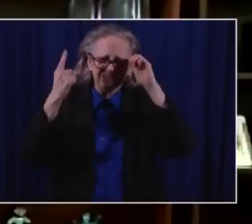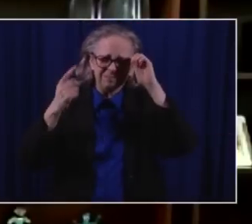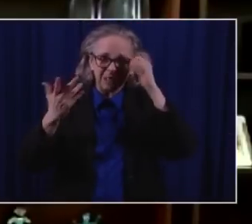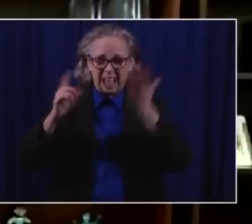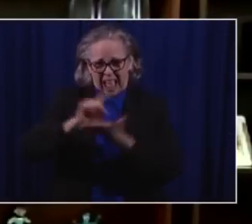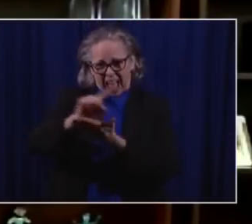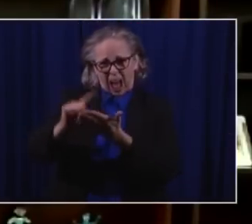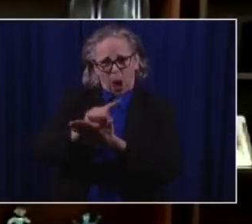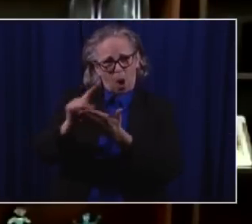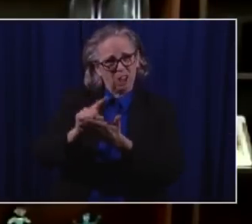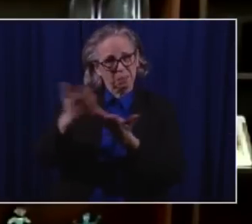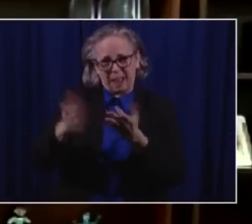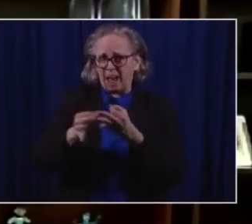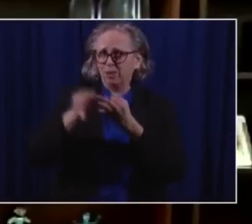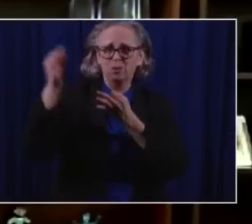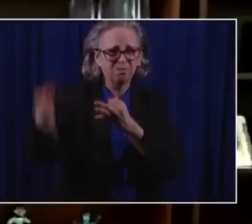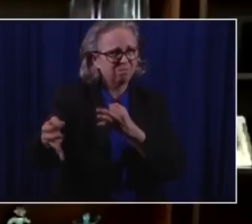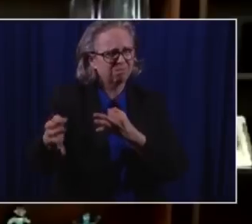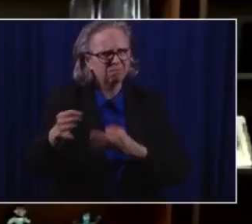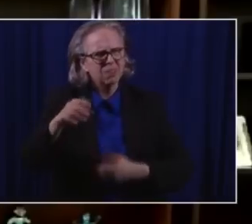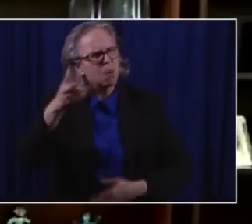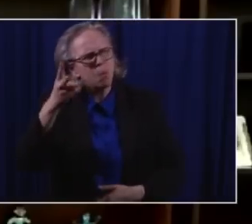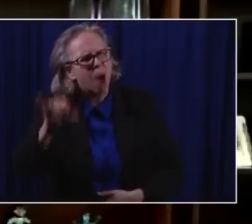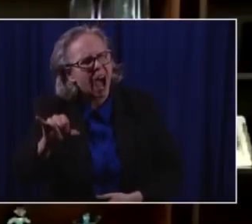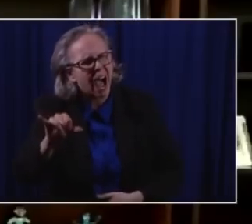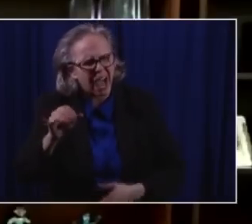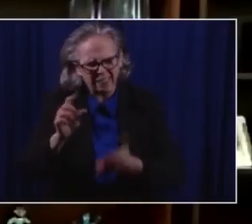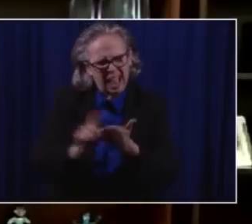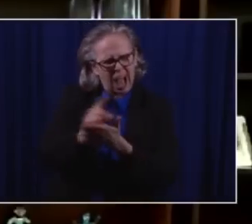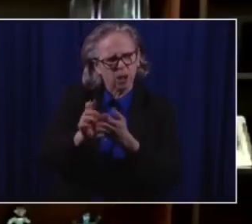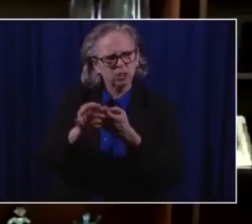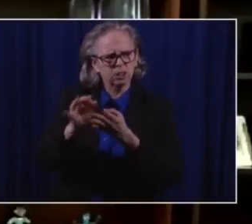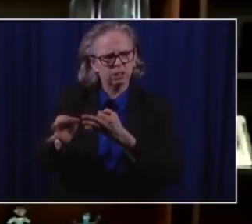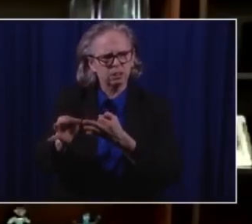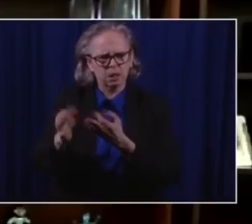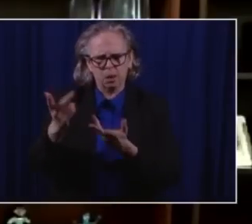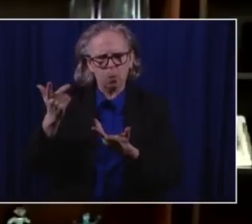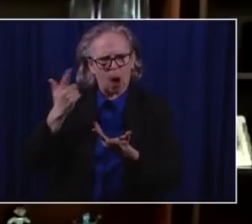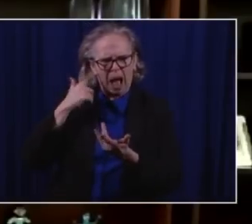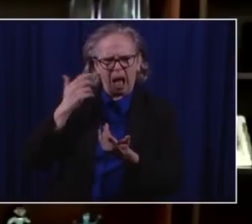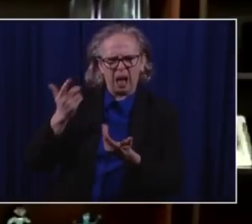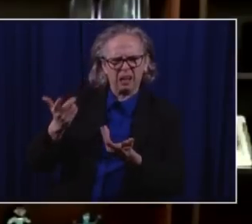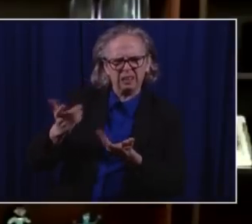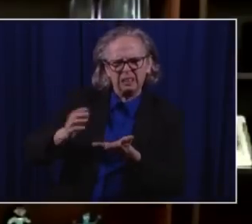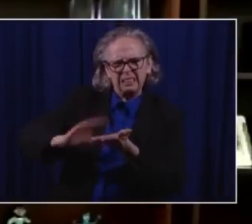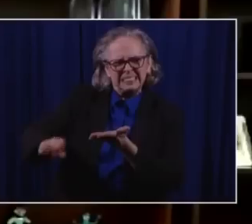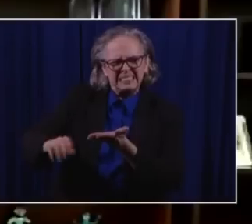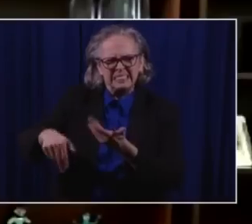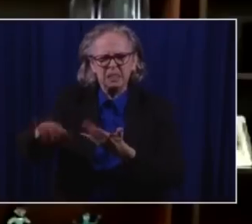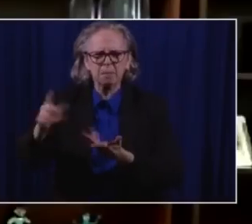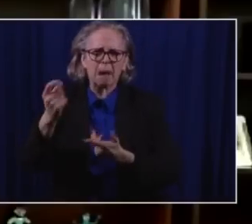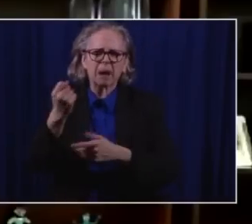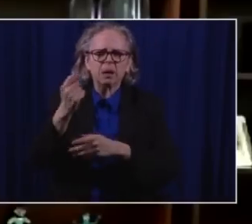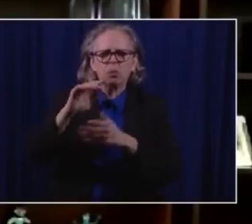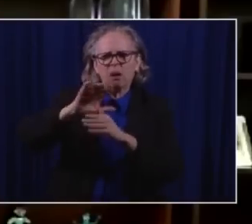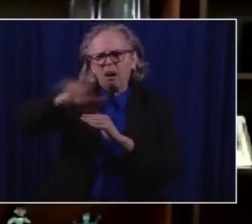this is very real time data that we use. Another in our region are expanding their pack you hours to make sure that patients to be discharged home